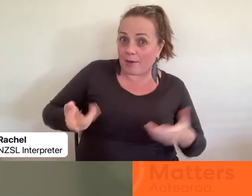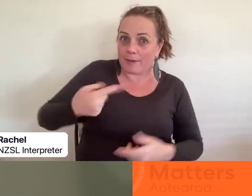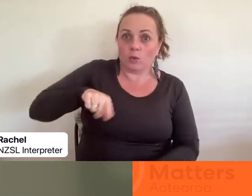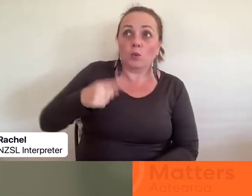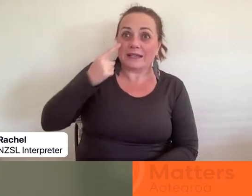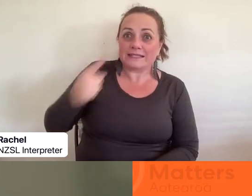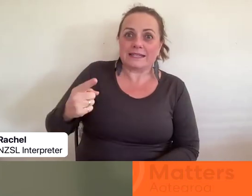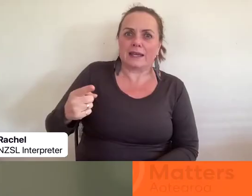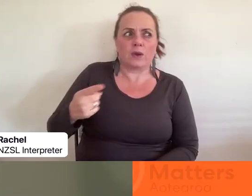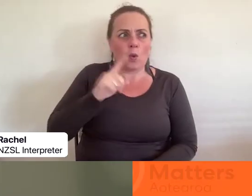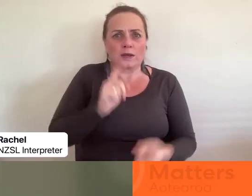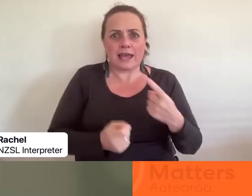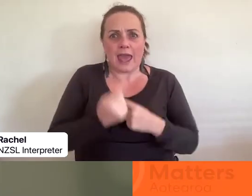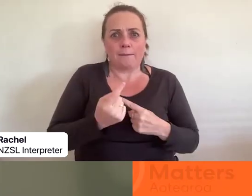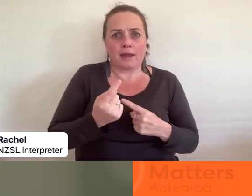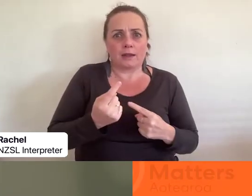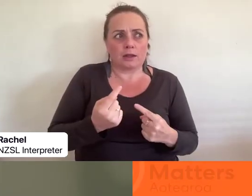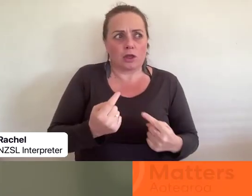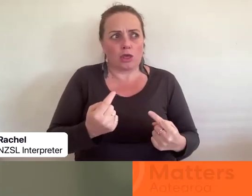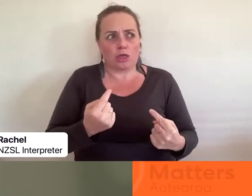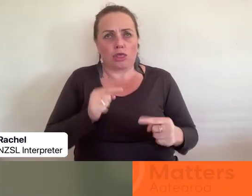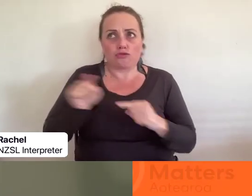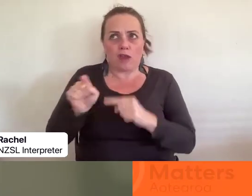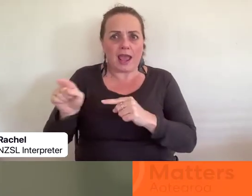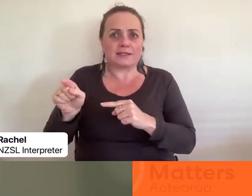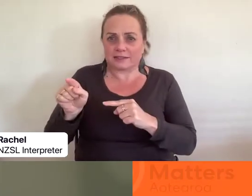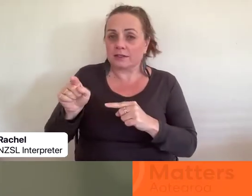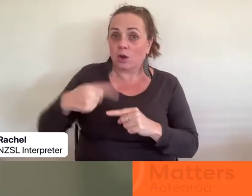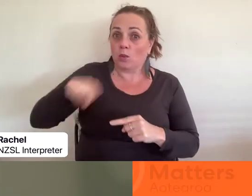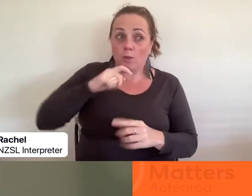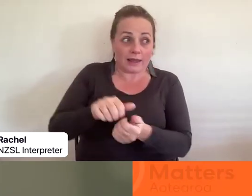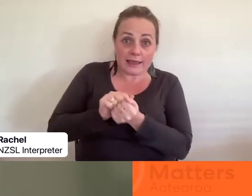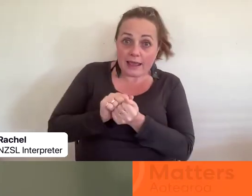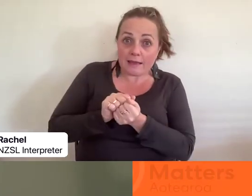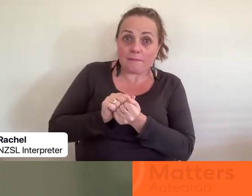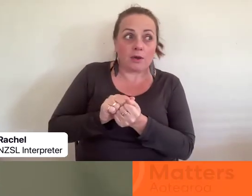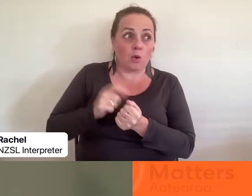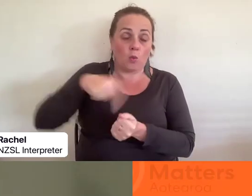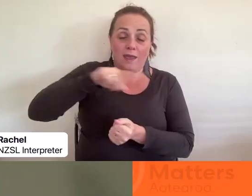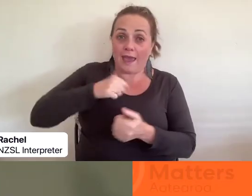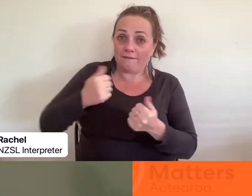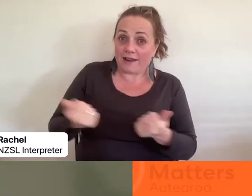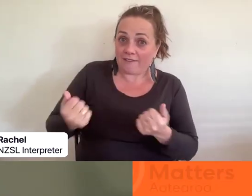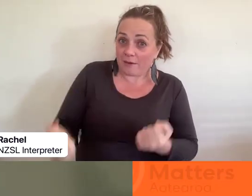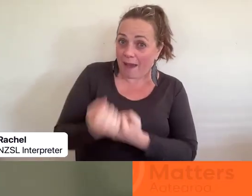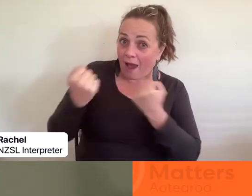democracy. Will we lose it or will we regain it? Do we have another power? And the power comes in